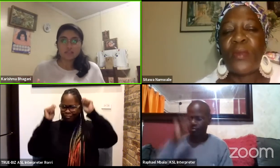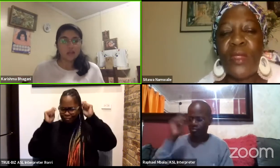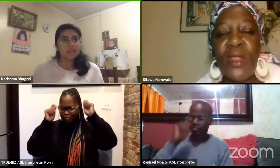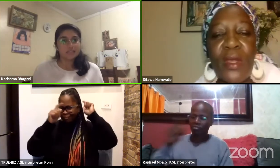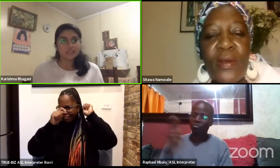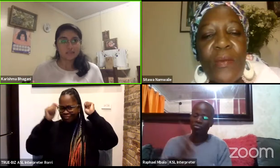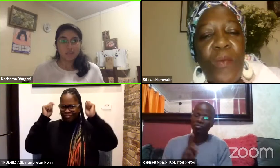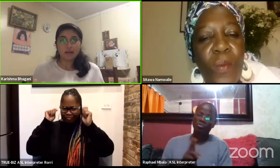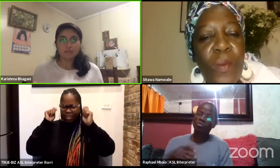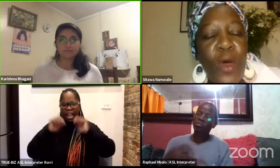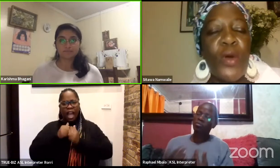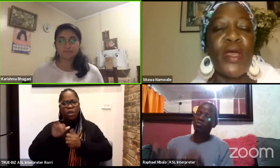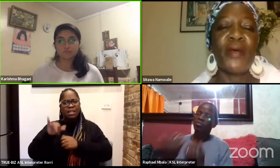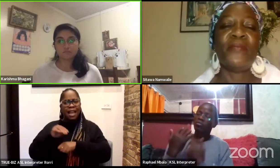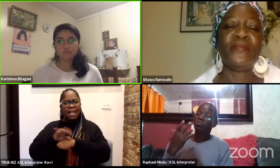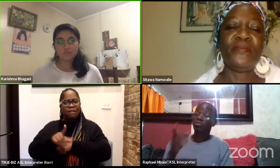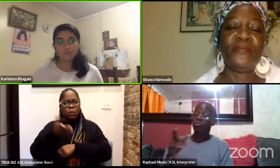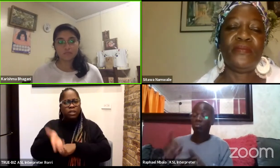as an artist, as a maker? Okay.